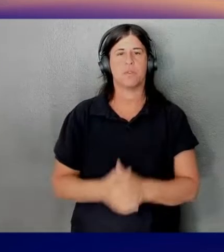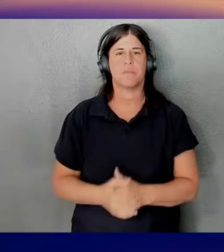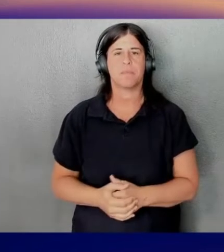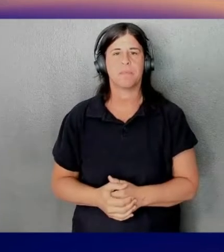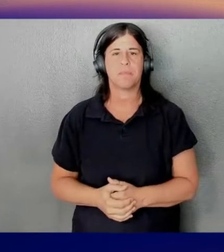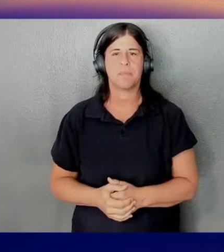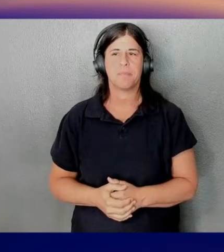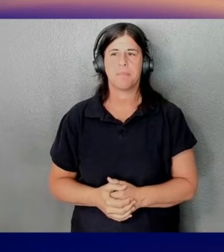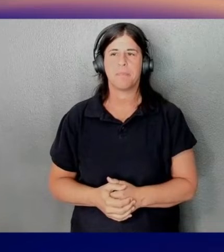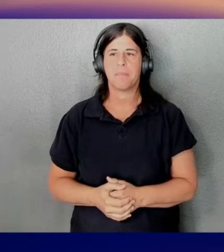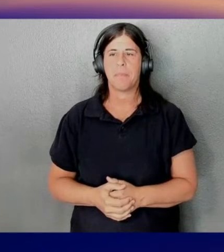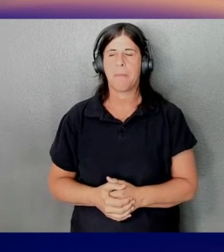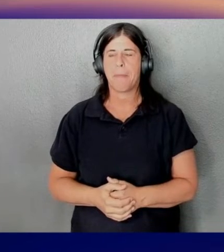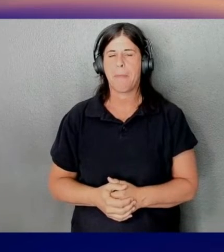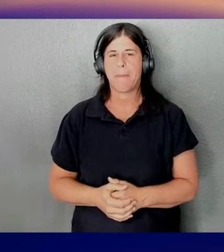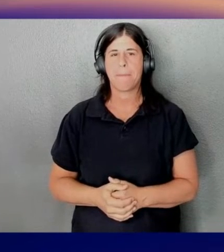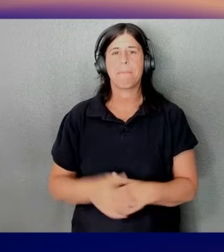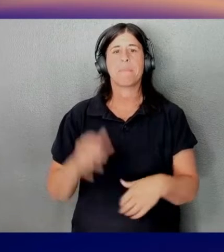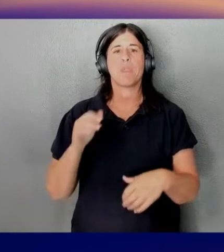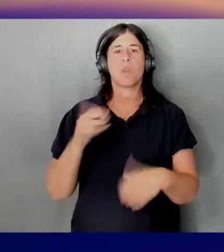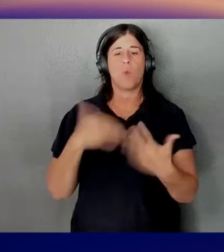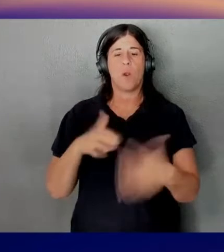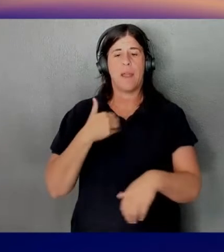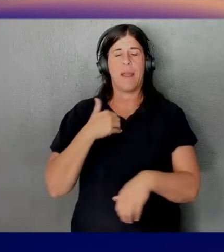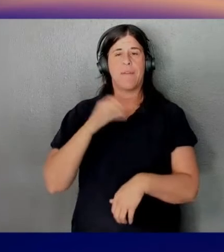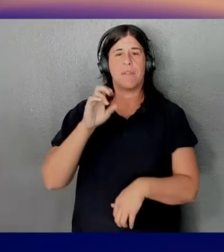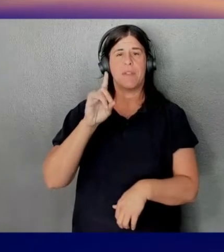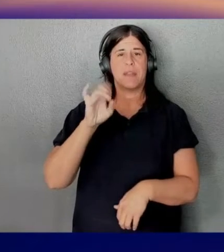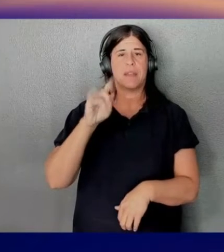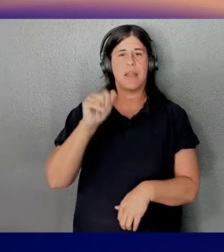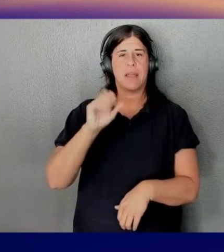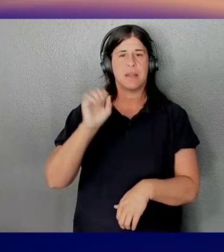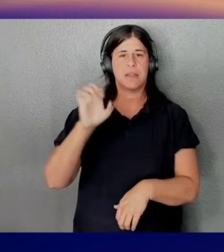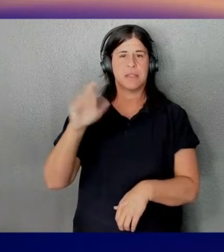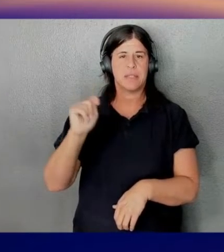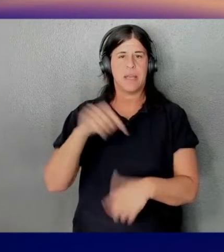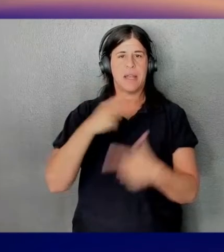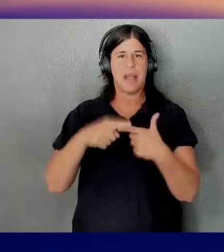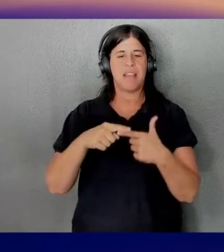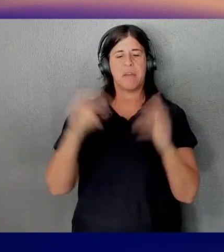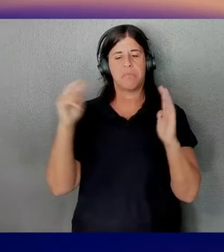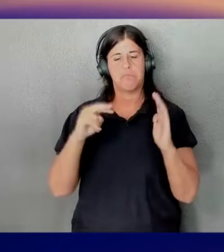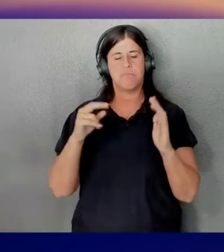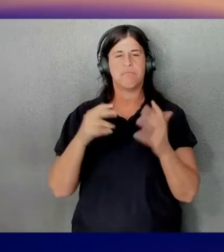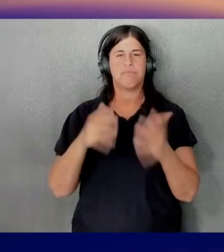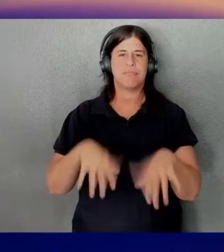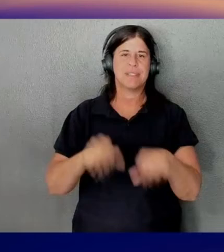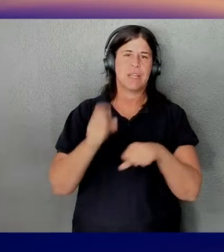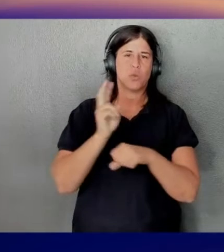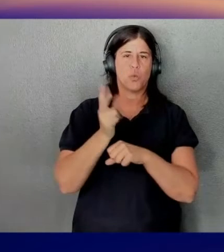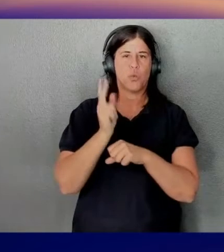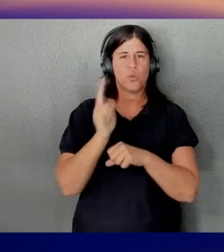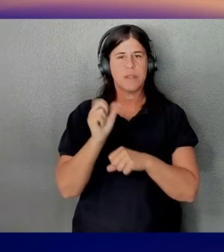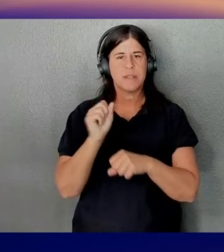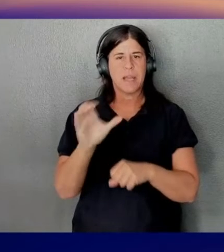So we use the data set. So it takes a couple of seconds to upload into canvas.